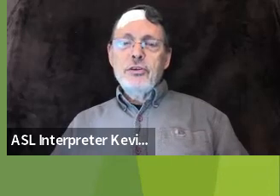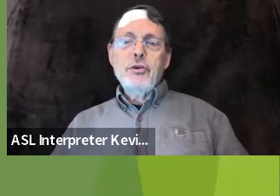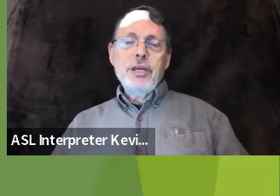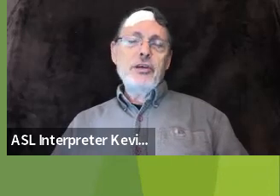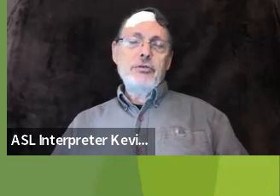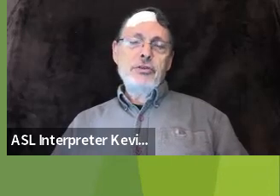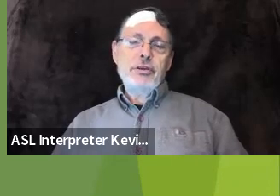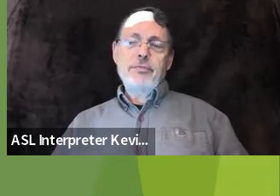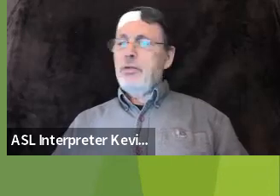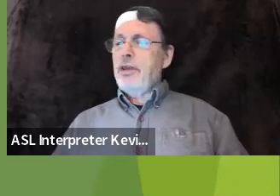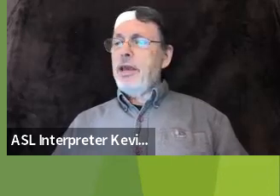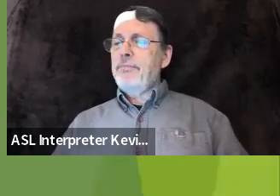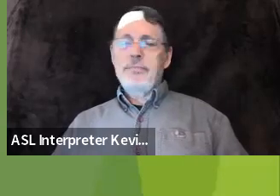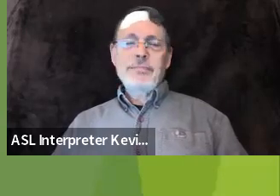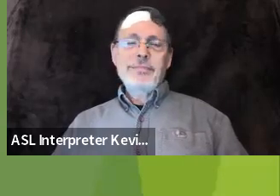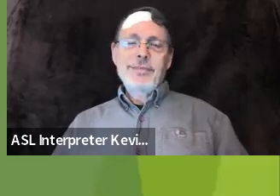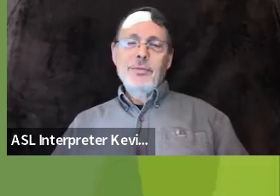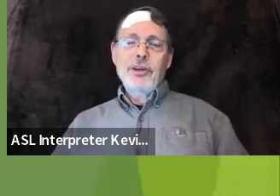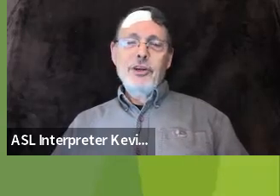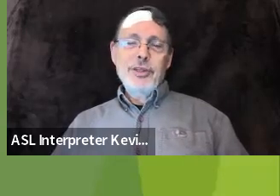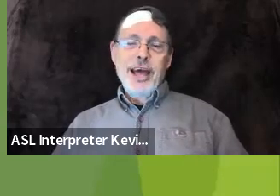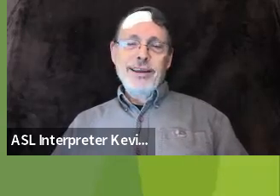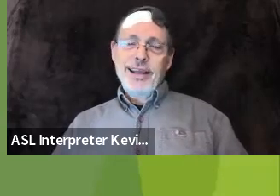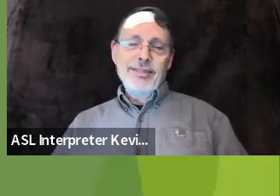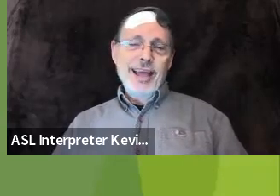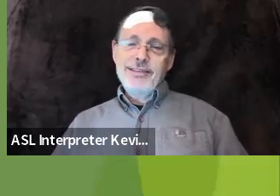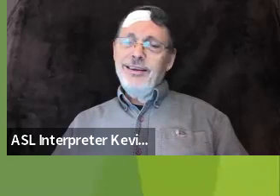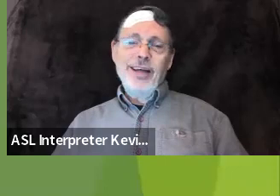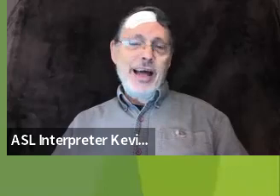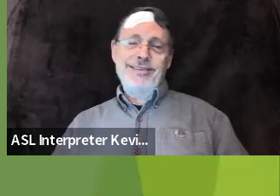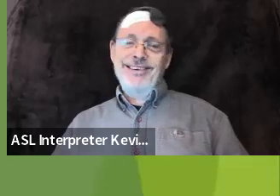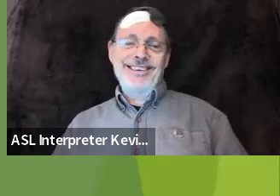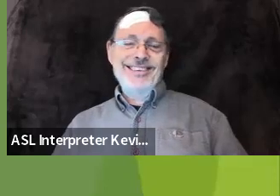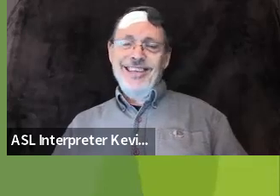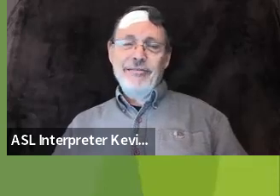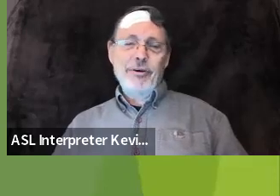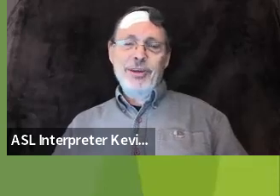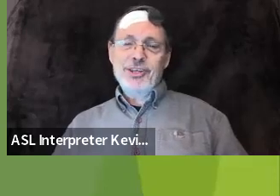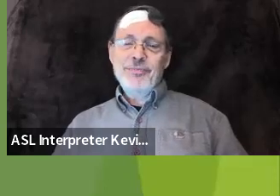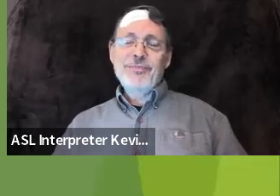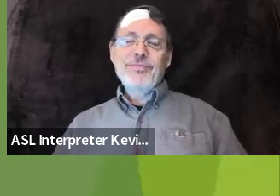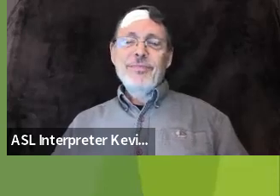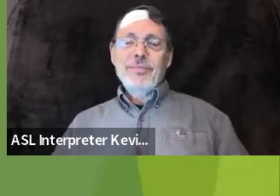to be used. What can you do with that? Again, that's a lot. A lot of verbiage.